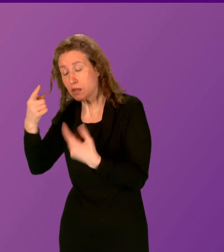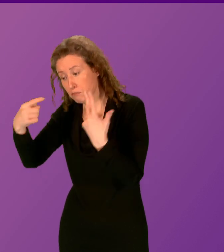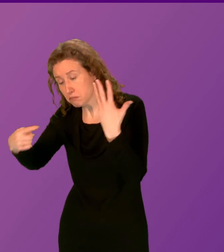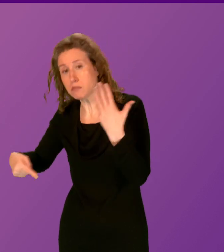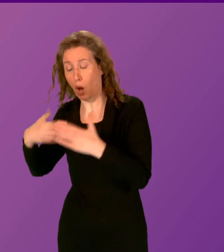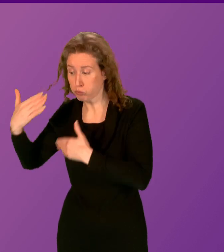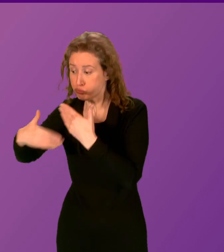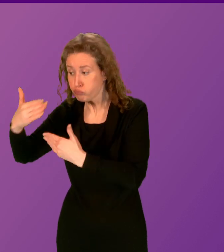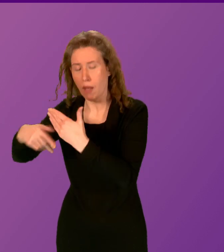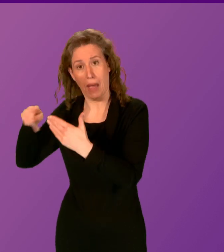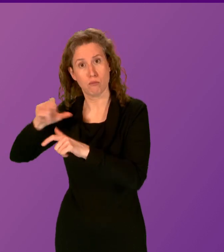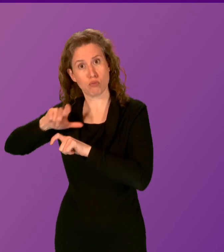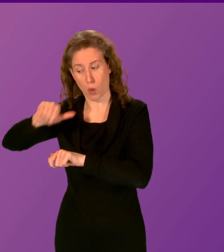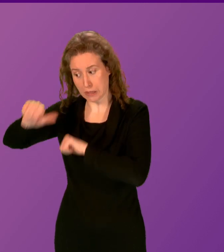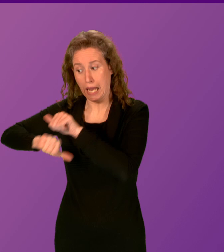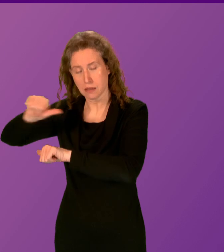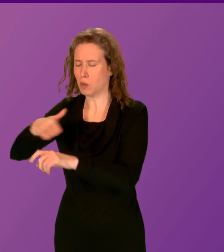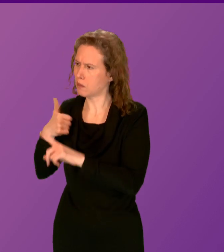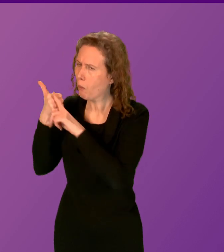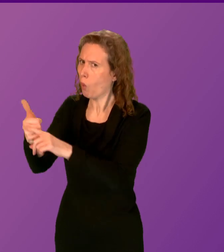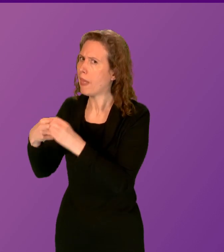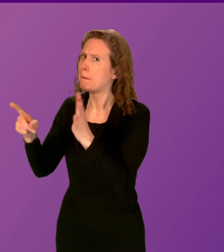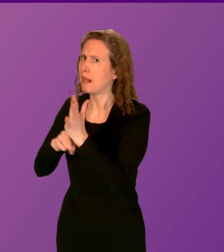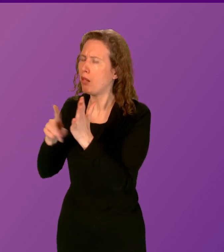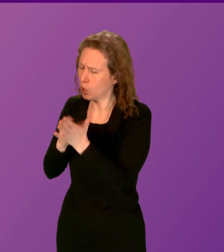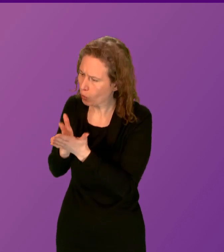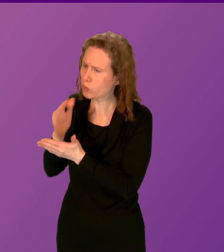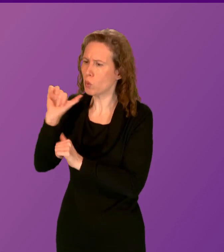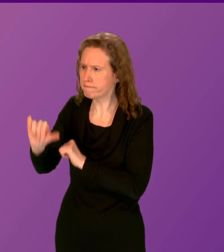We will continue to support the bill as it makes its way through the parliamentary process,